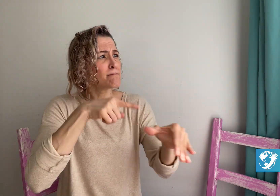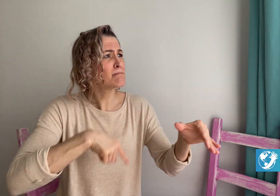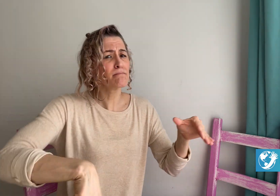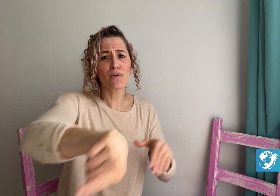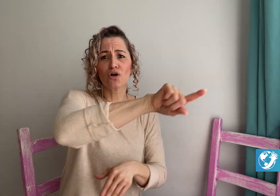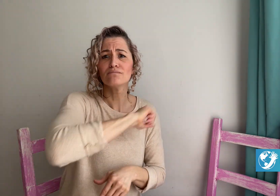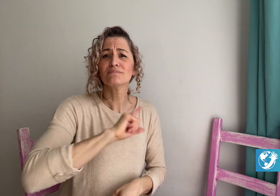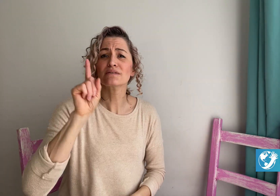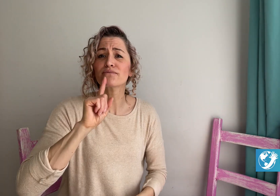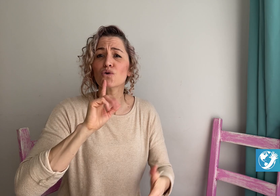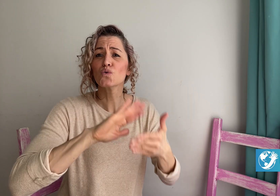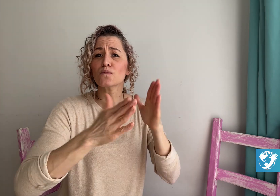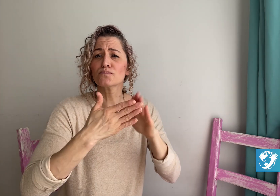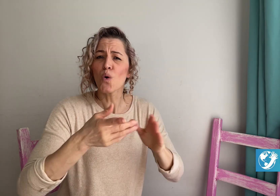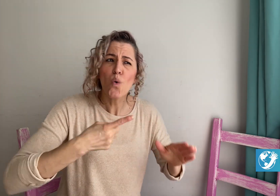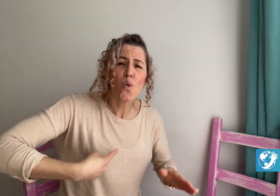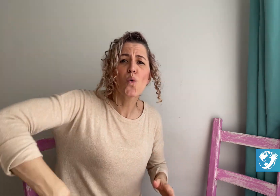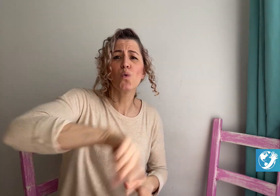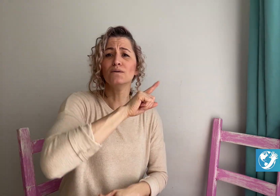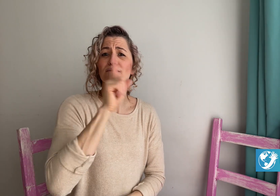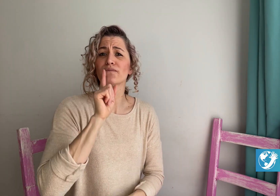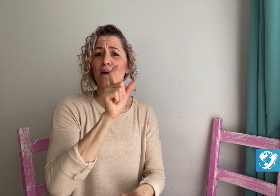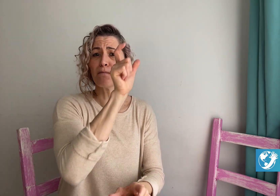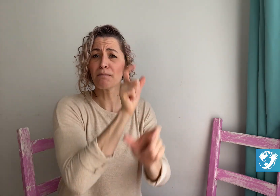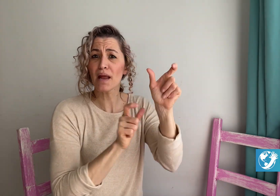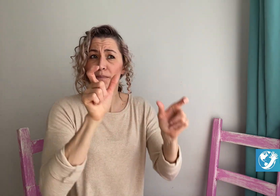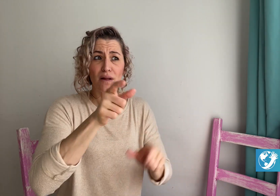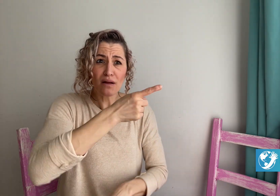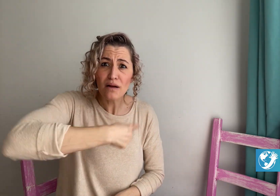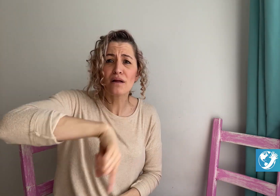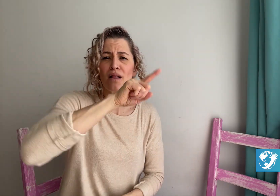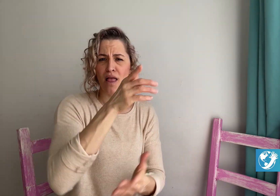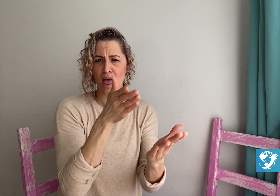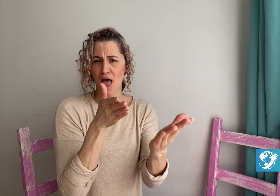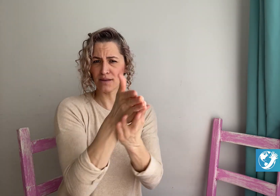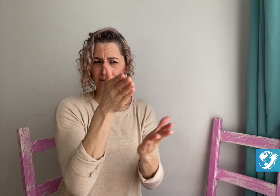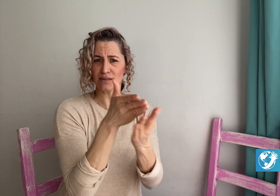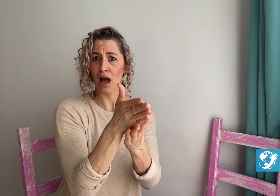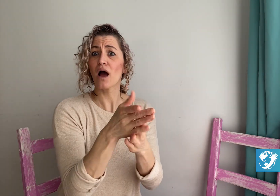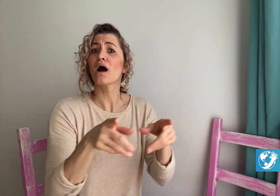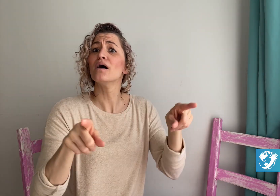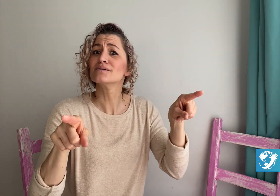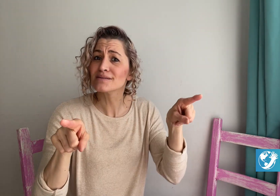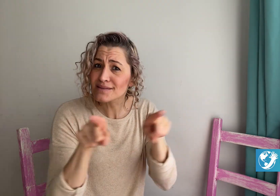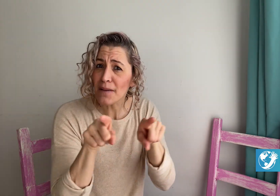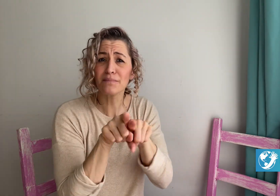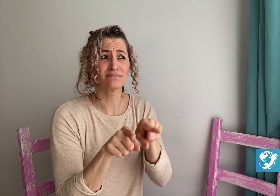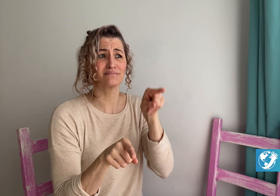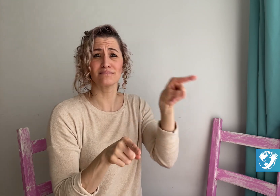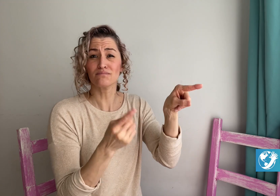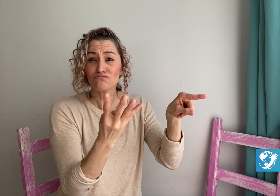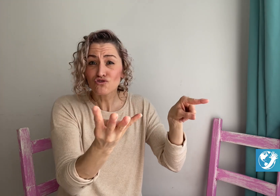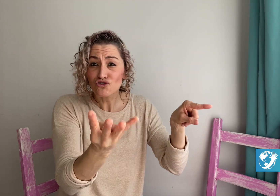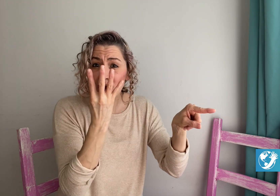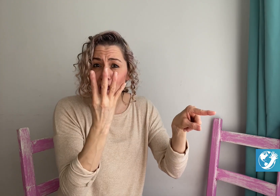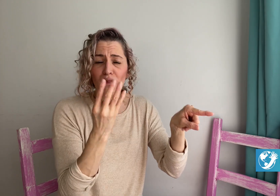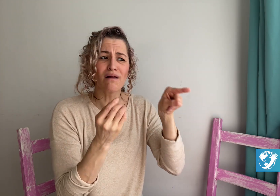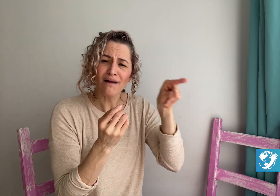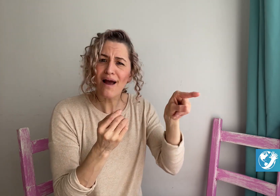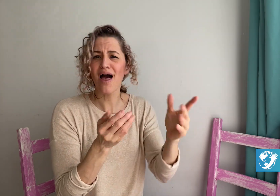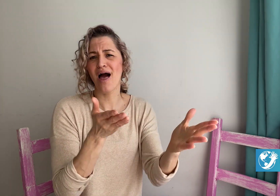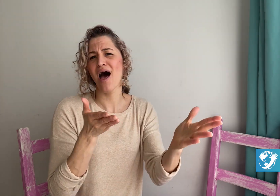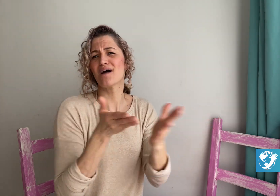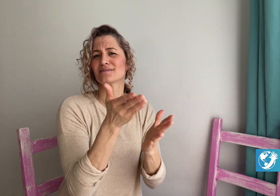of our Deaf community who are imprisoned also receive